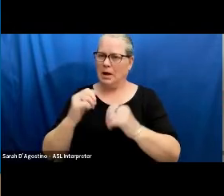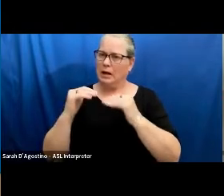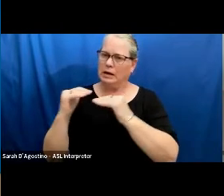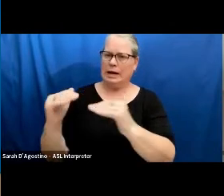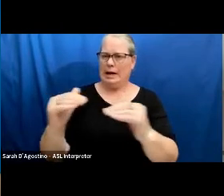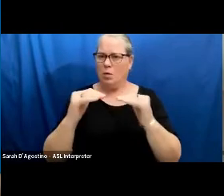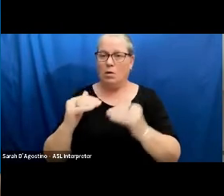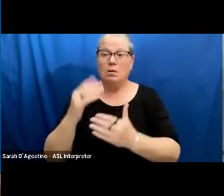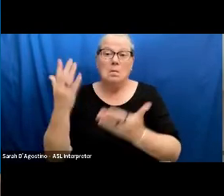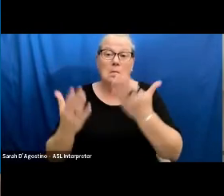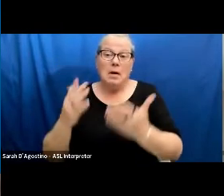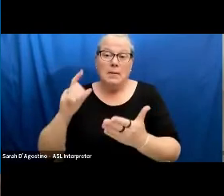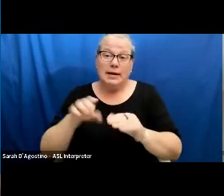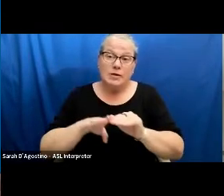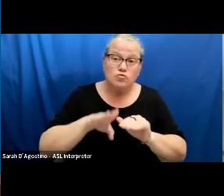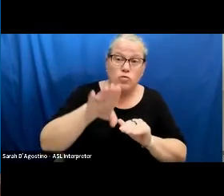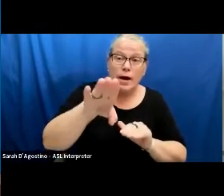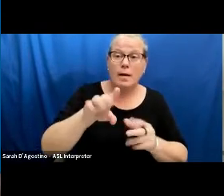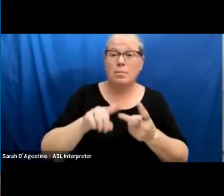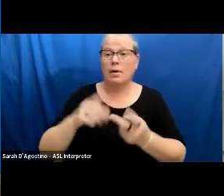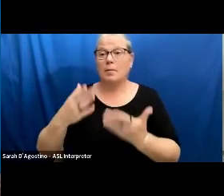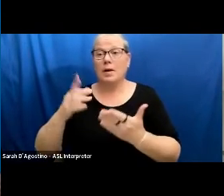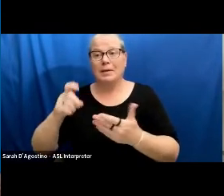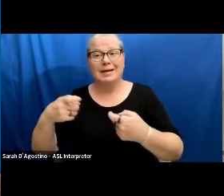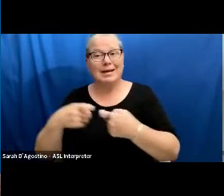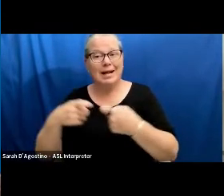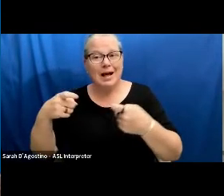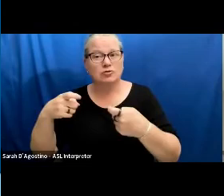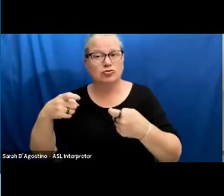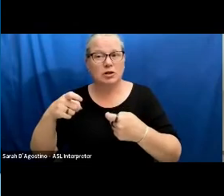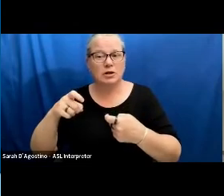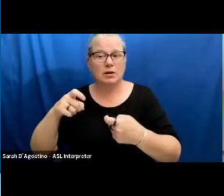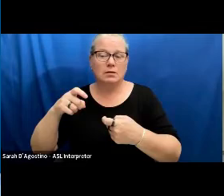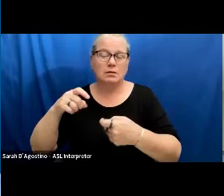to do it another person might need a wider door clearance to be able to vote everyone has the